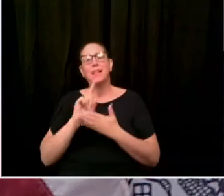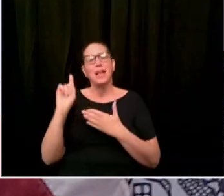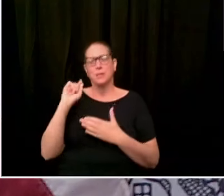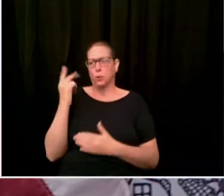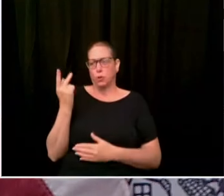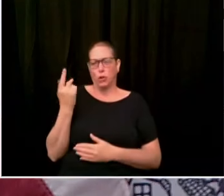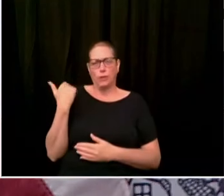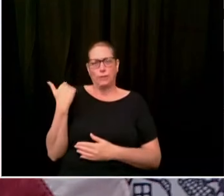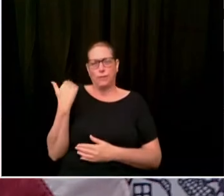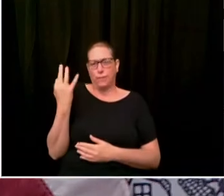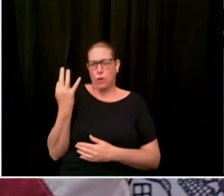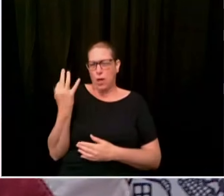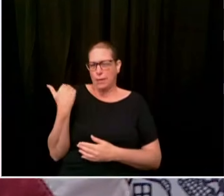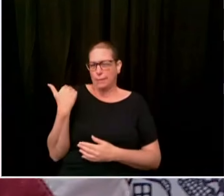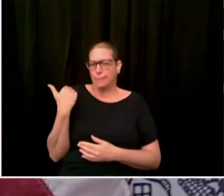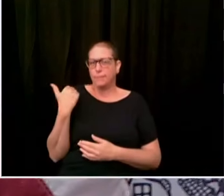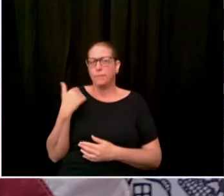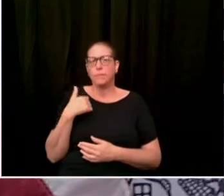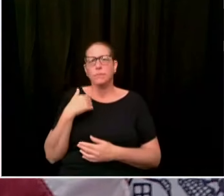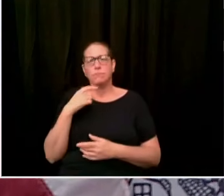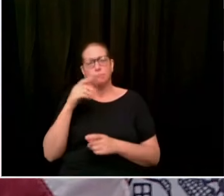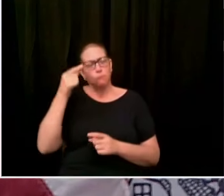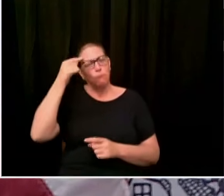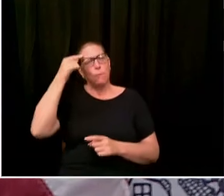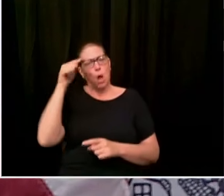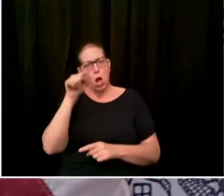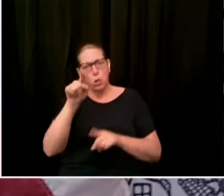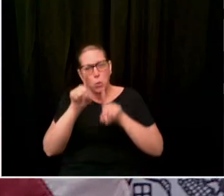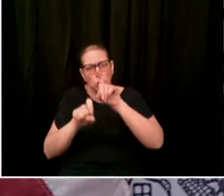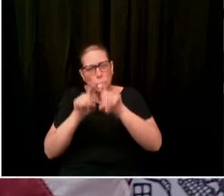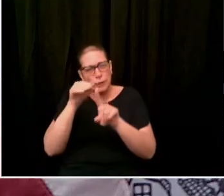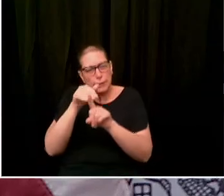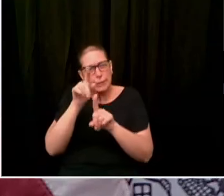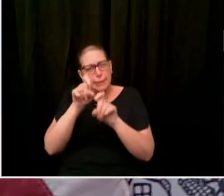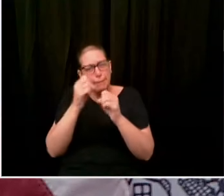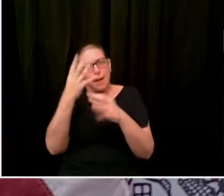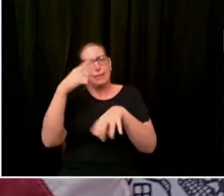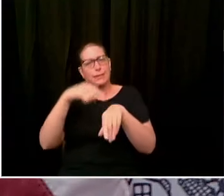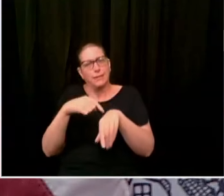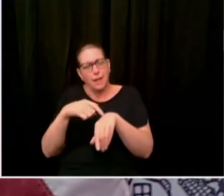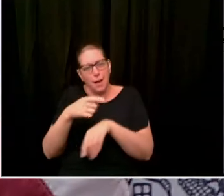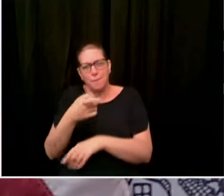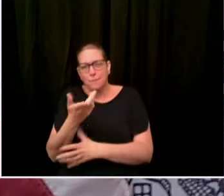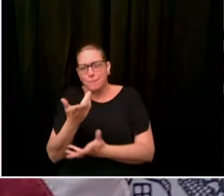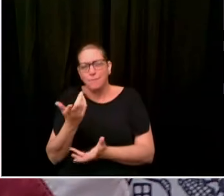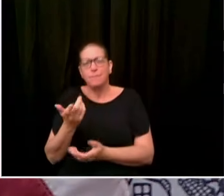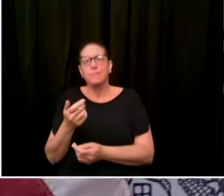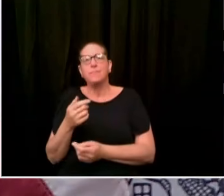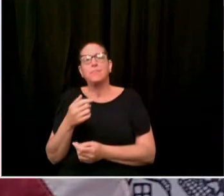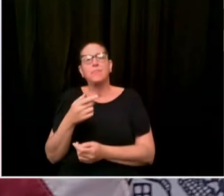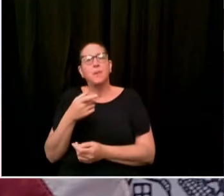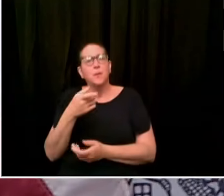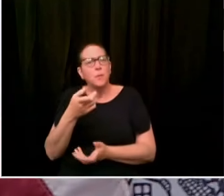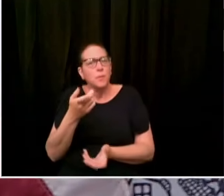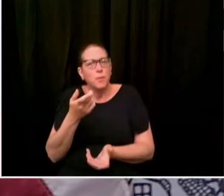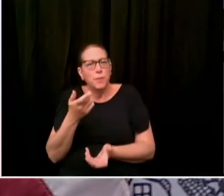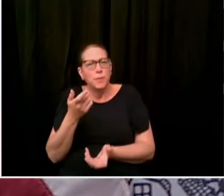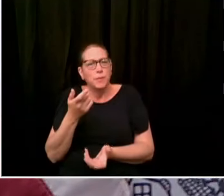I BELIEVE ON THURSDAY OR FRIDAY YOU WE ASKD NUM OF TIMES ESSENTIALLY TO OFFER AN EXPRESSION OF